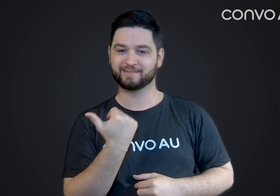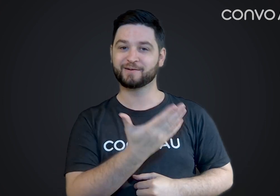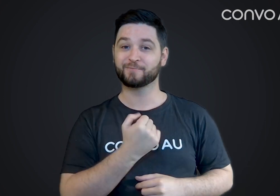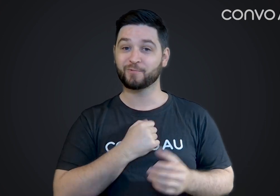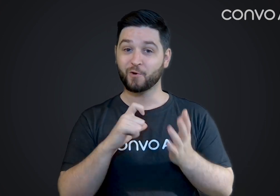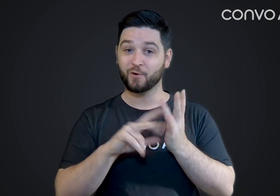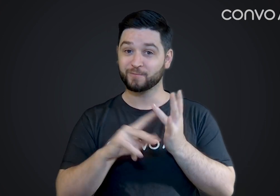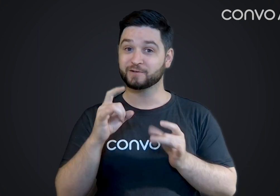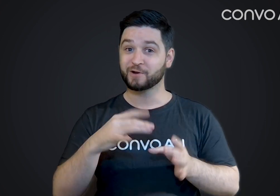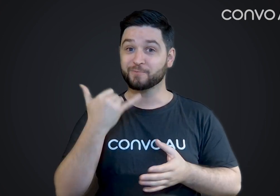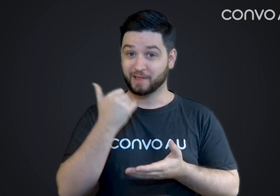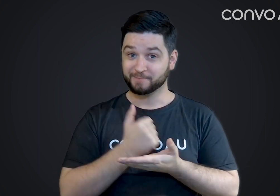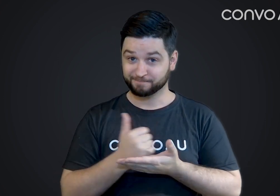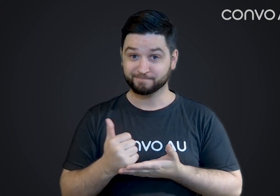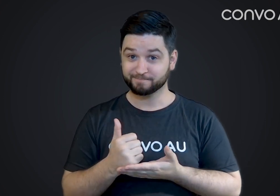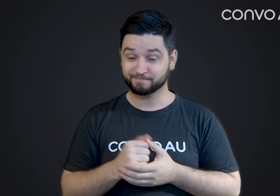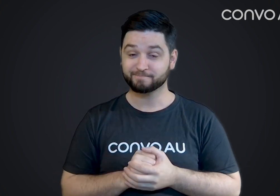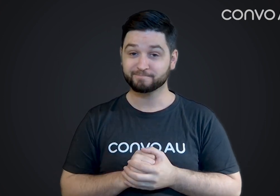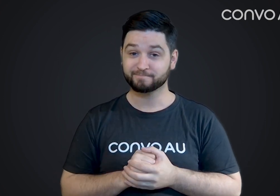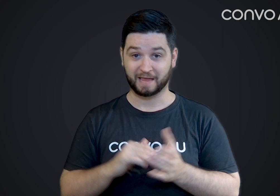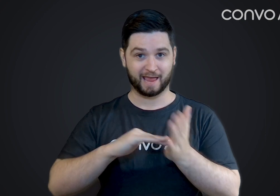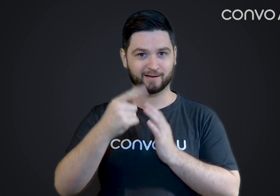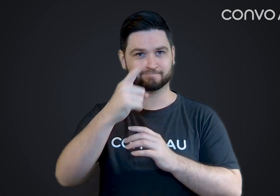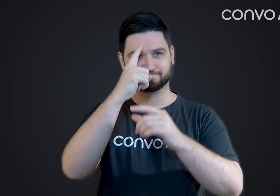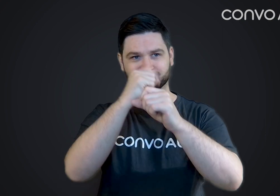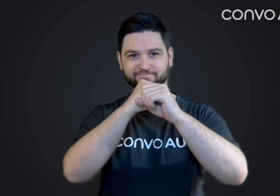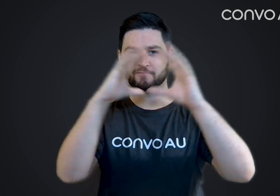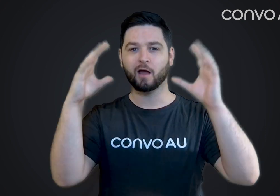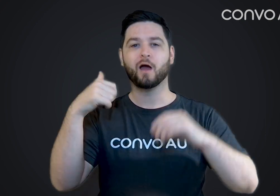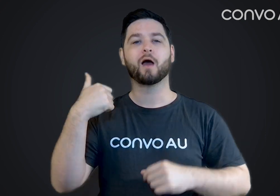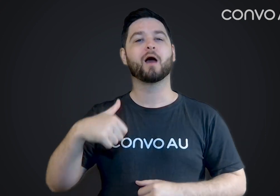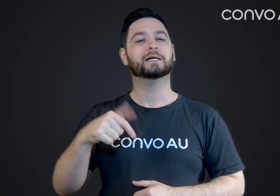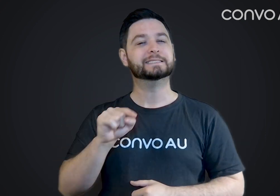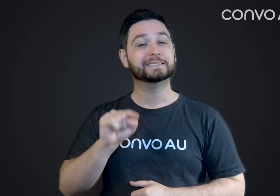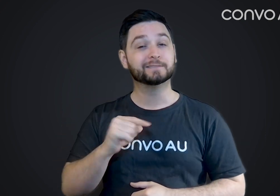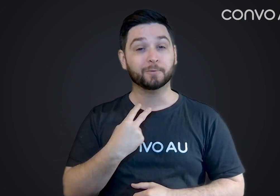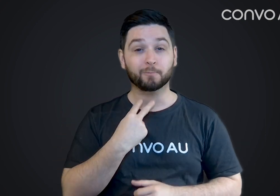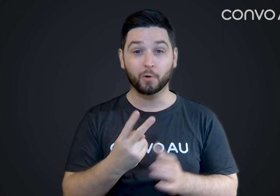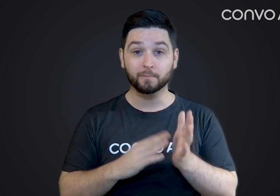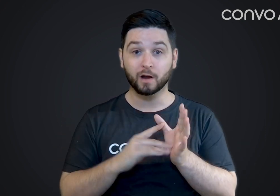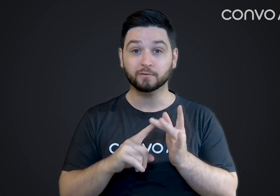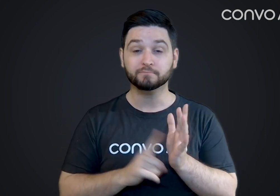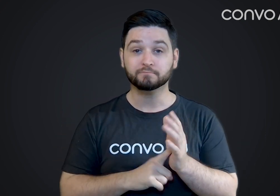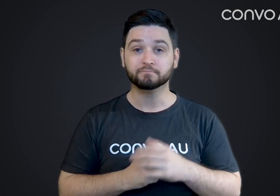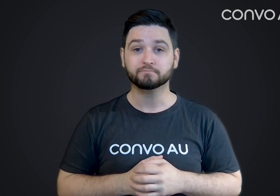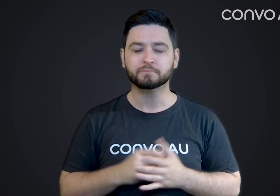because I provided my Convo Australia phone number on the voicemail recording. Now that you can visualise how the Voicemail system works,